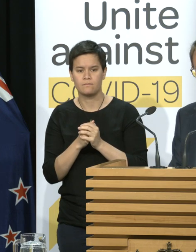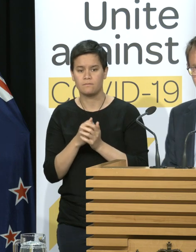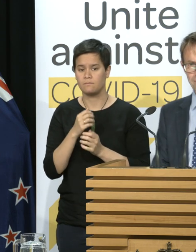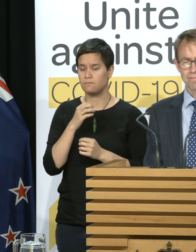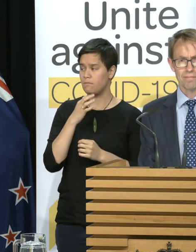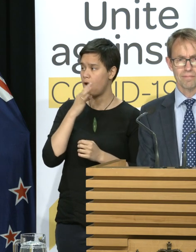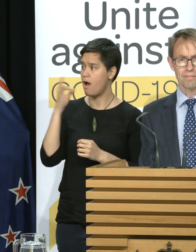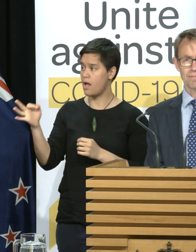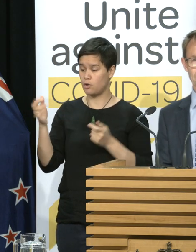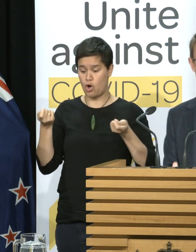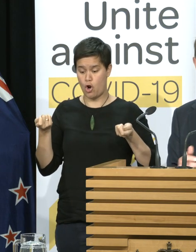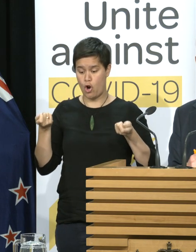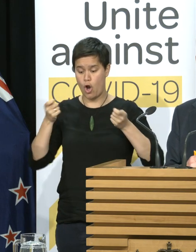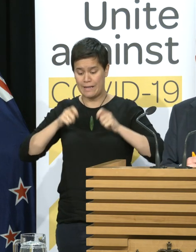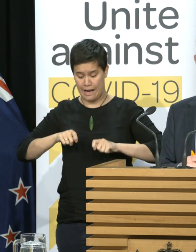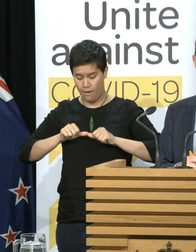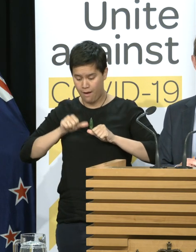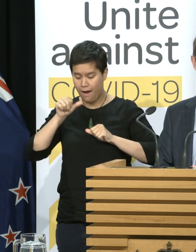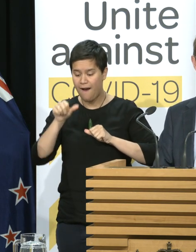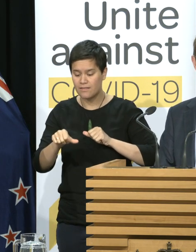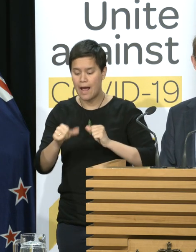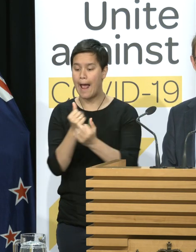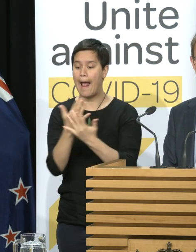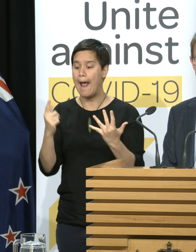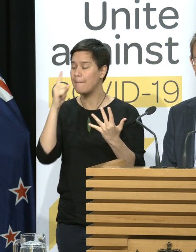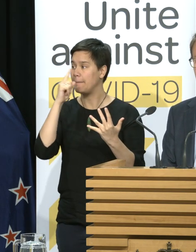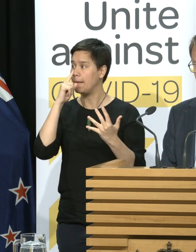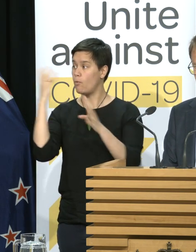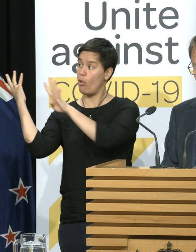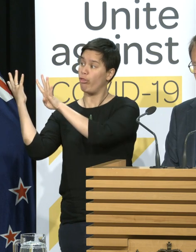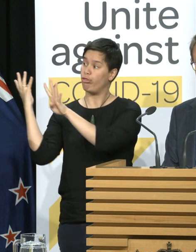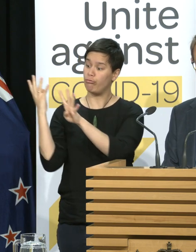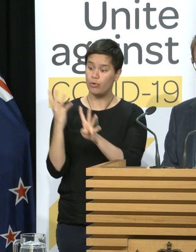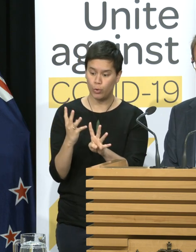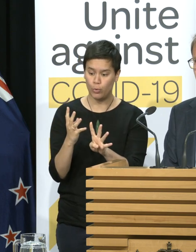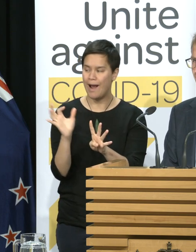since the lockdown that haven't had to go through virtual quarantine? Is there a certain class of people that hadn't had to?